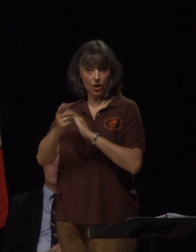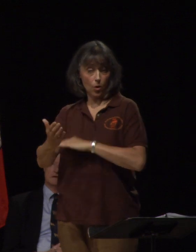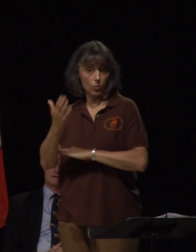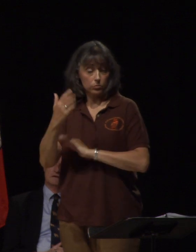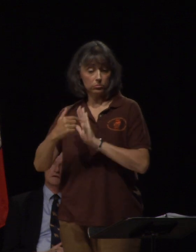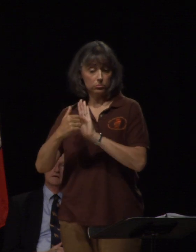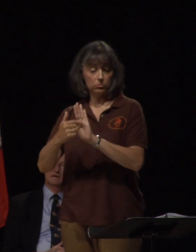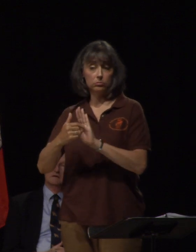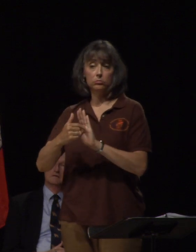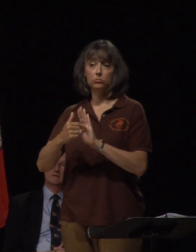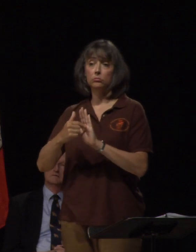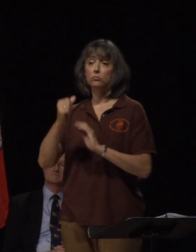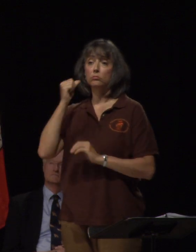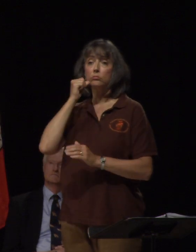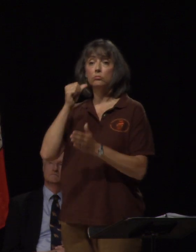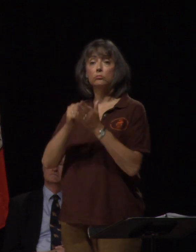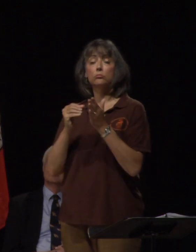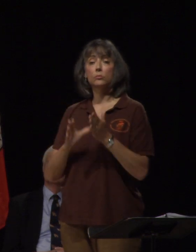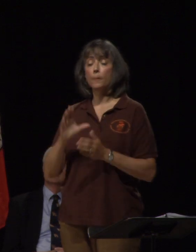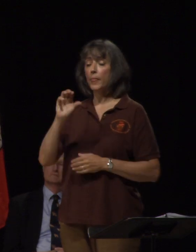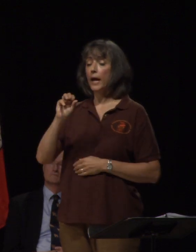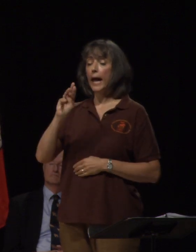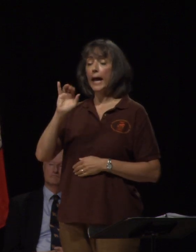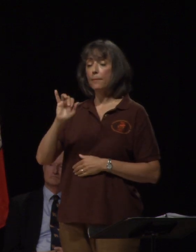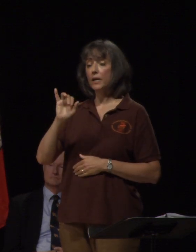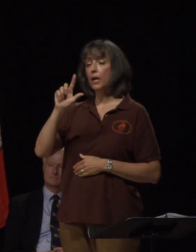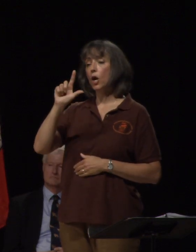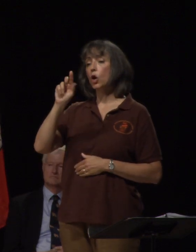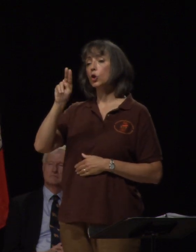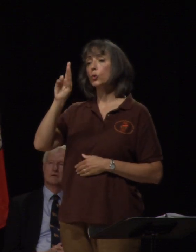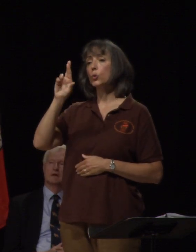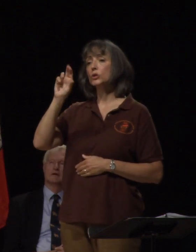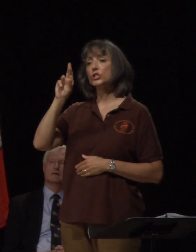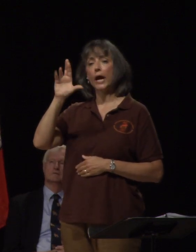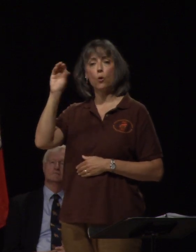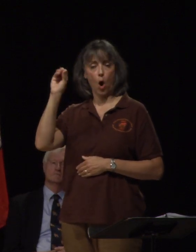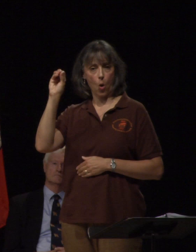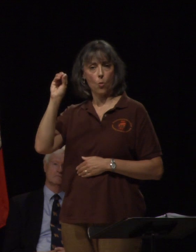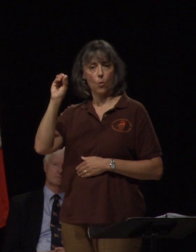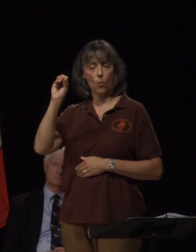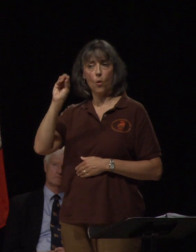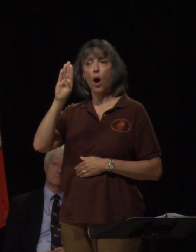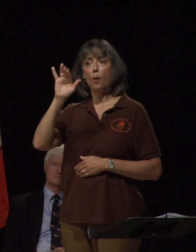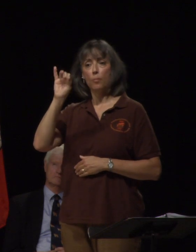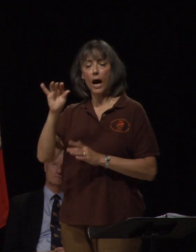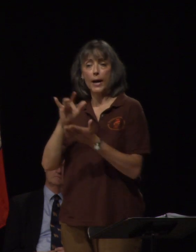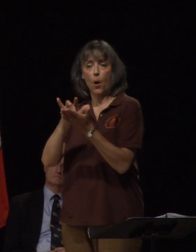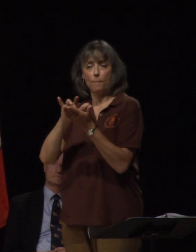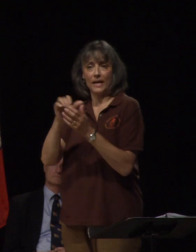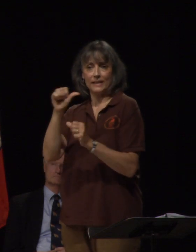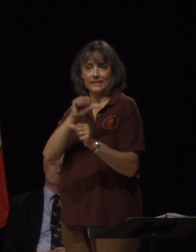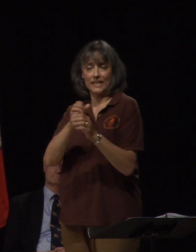AMY LUCERO A BIOMEDICAL SCIENCE MAJOR FROM THE COLLEGE OF HEALTH SCIENCE AND TECHNOLOGY.